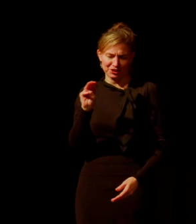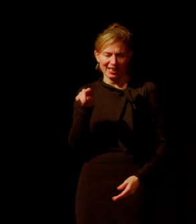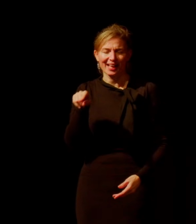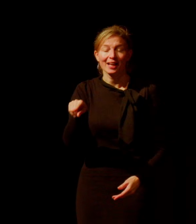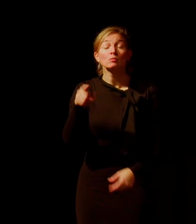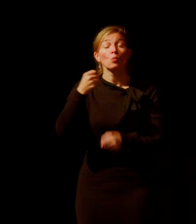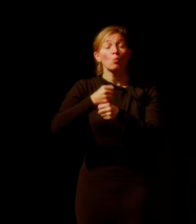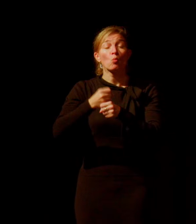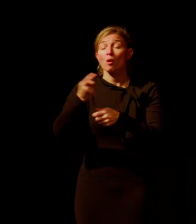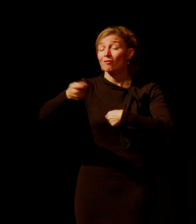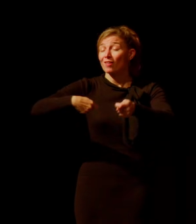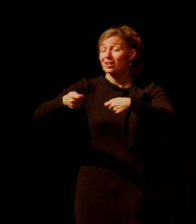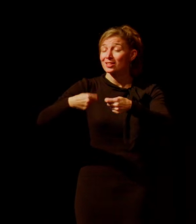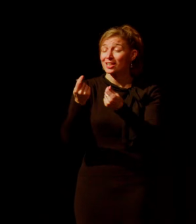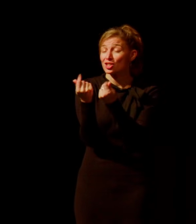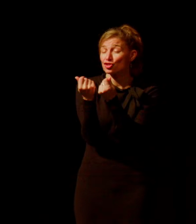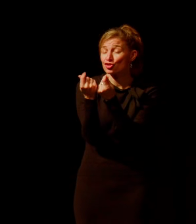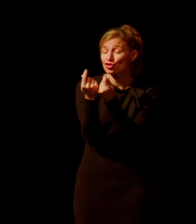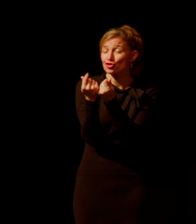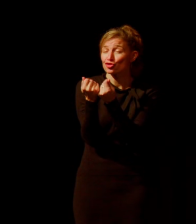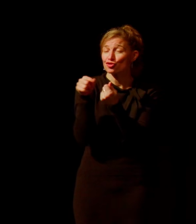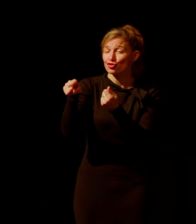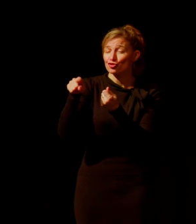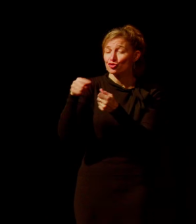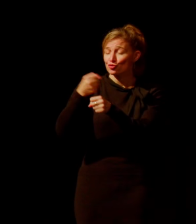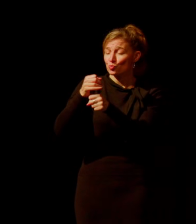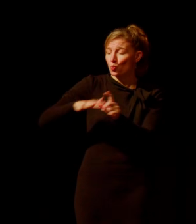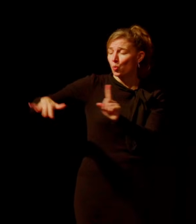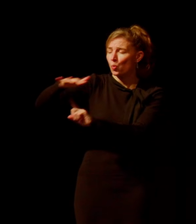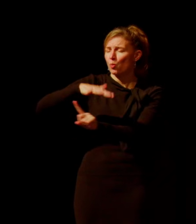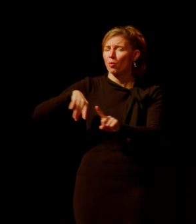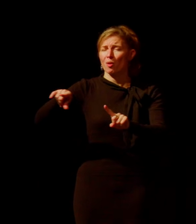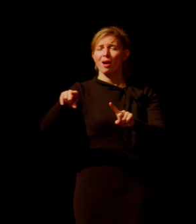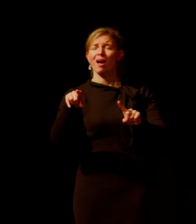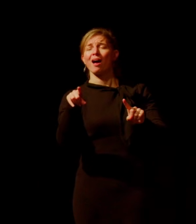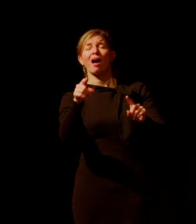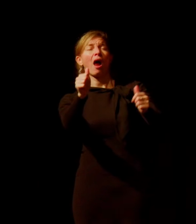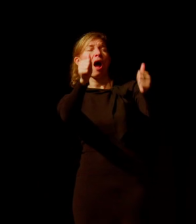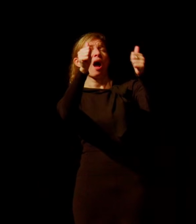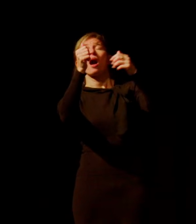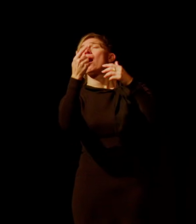who checks every box of success, has a stellar record of business.